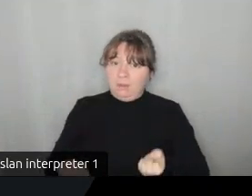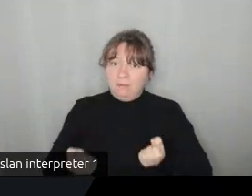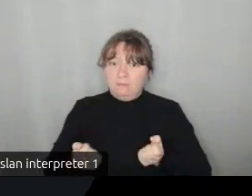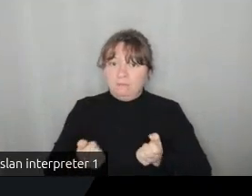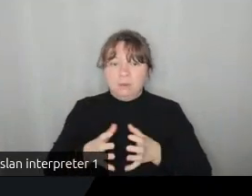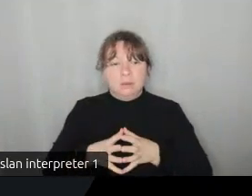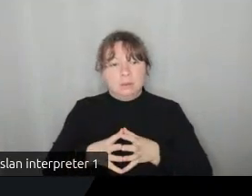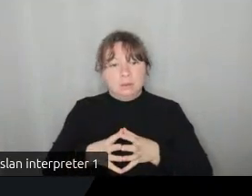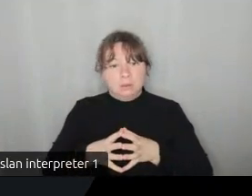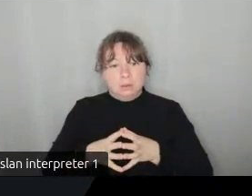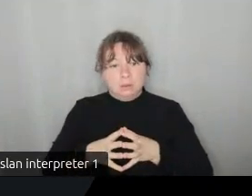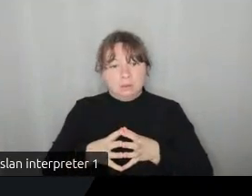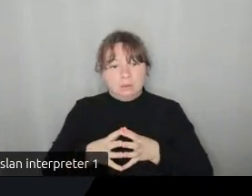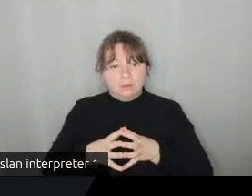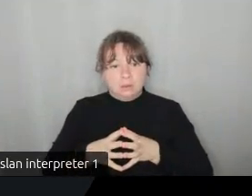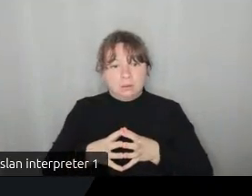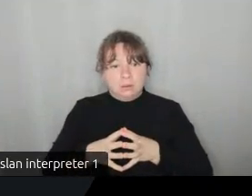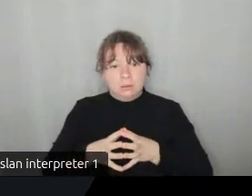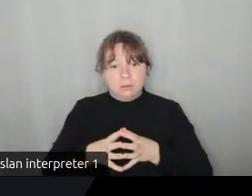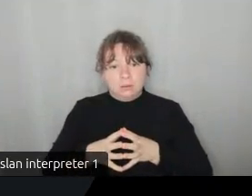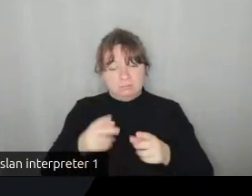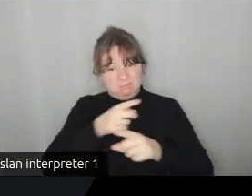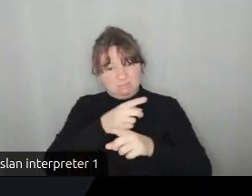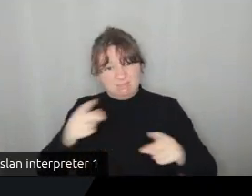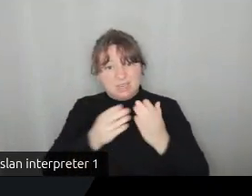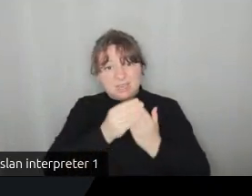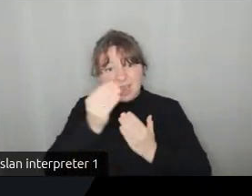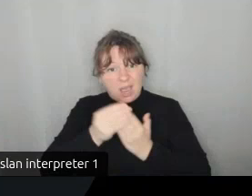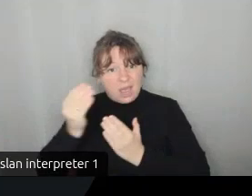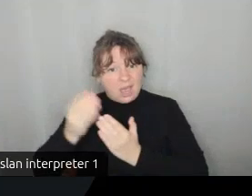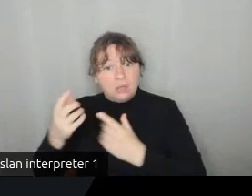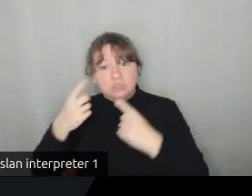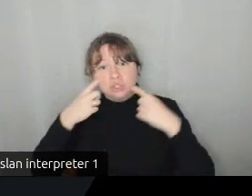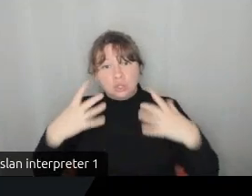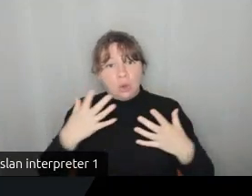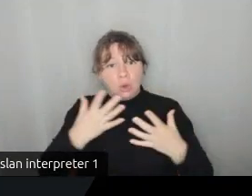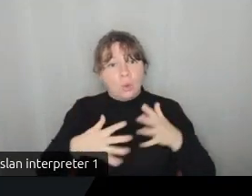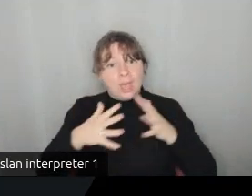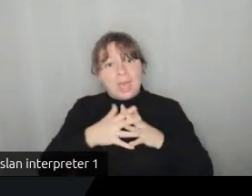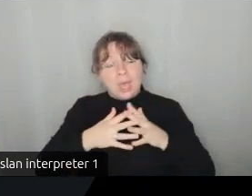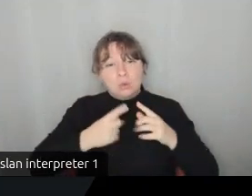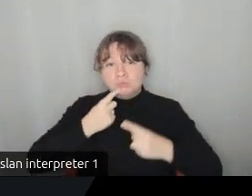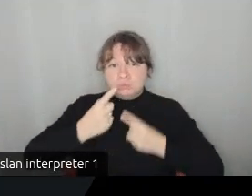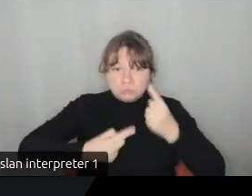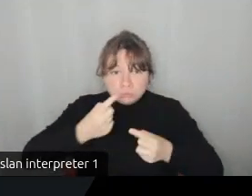see here with the Blurred Borders cards which are quite well laid out. So thank you Caitlin. Um,